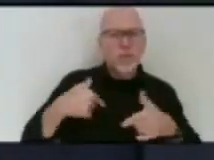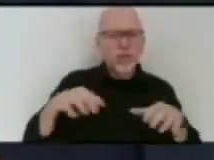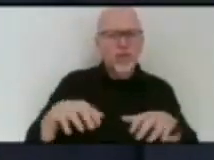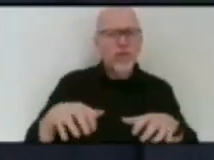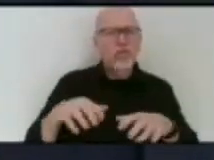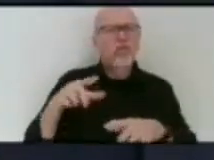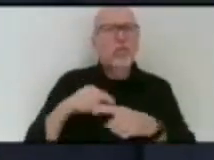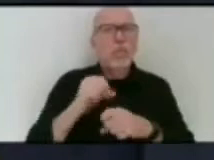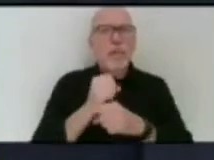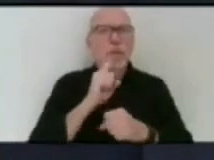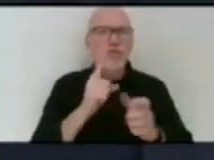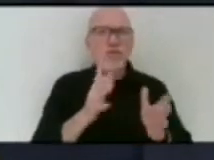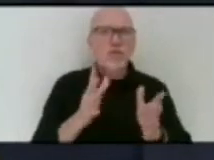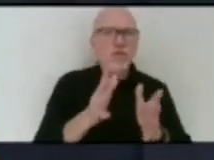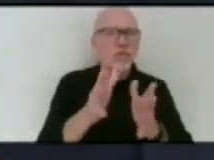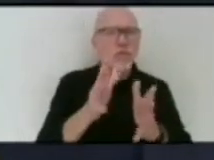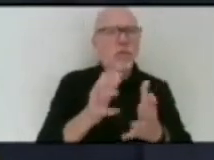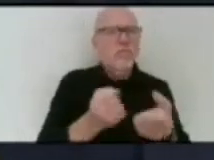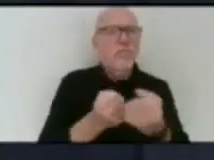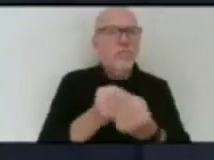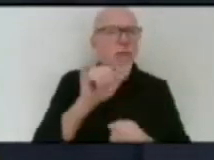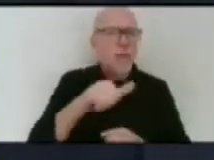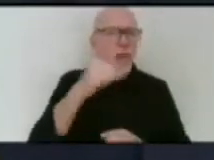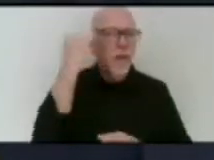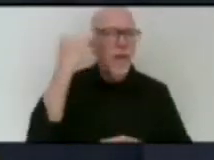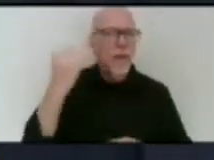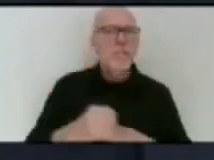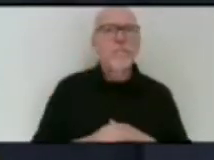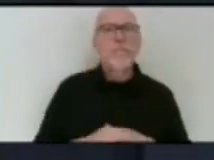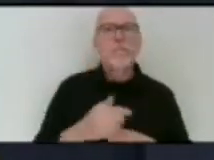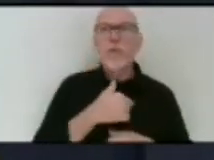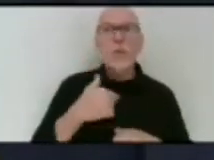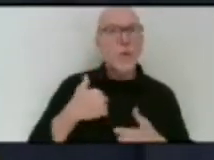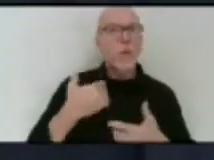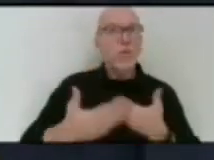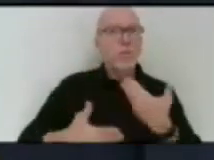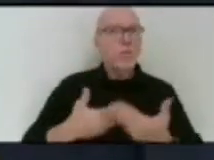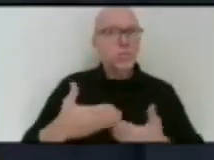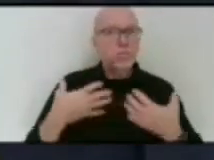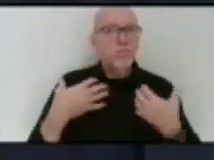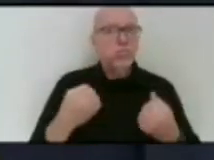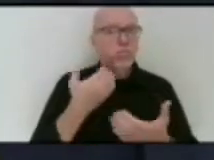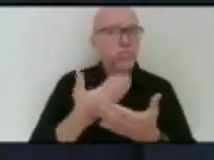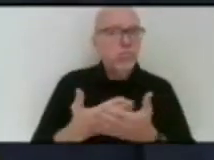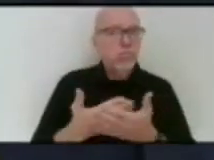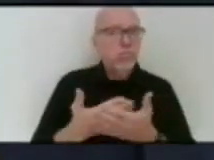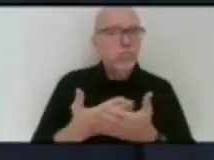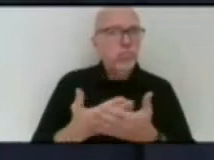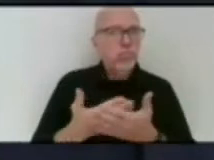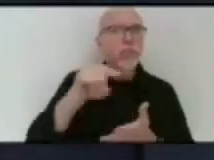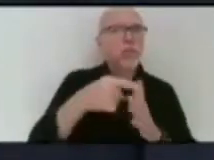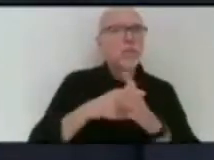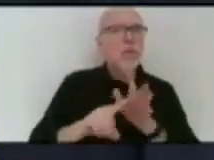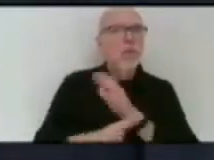that approach. We recovered nicely. Schools began toe Rio. Let us to move